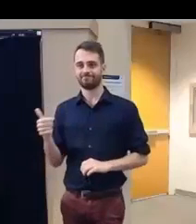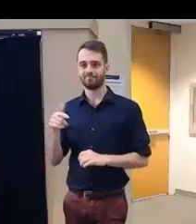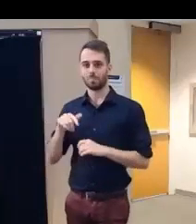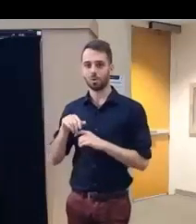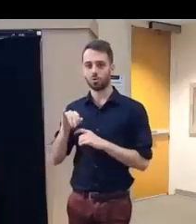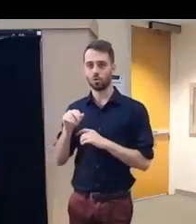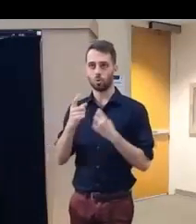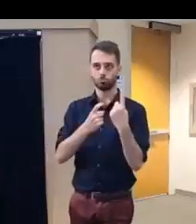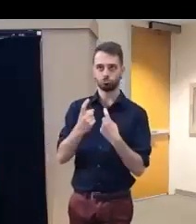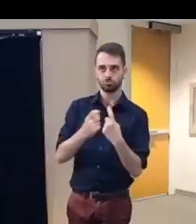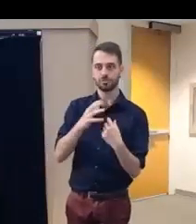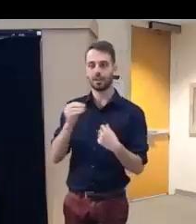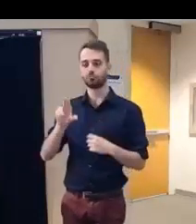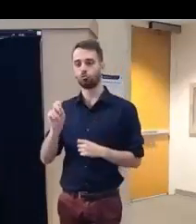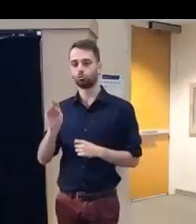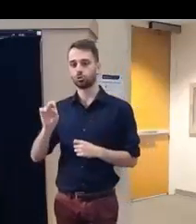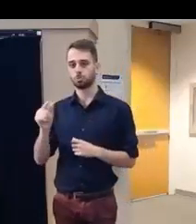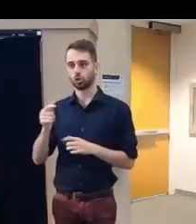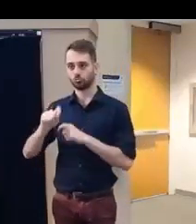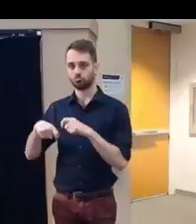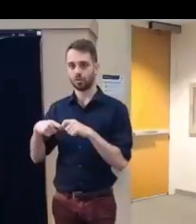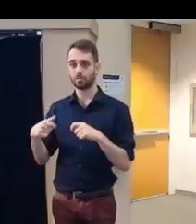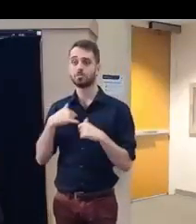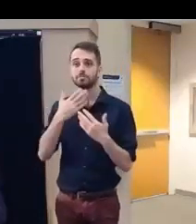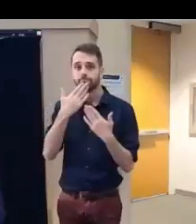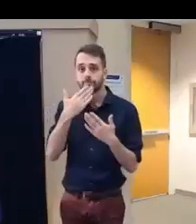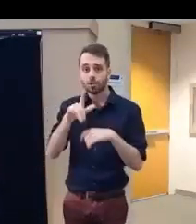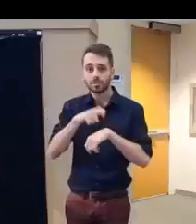finish up but I'm glad to share them at another point in time so thanks for your attention